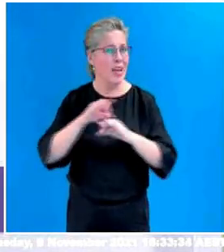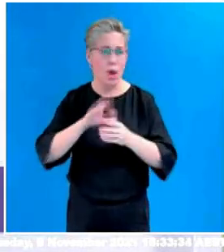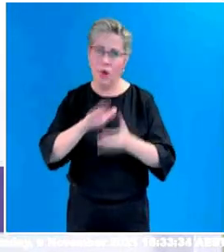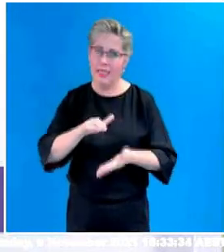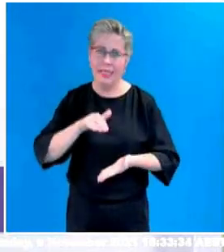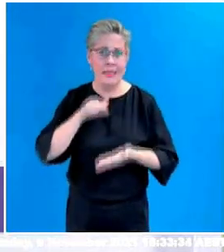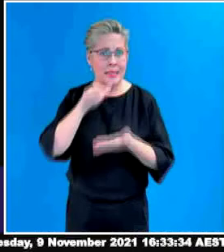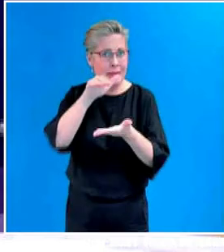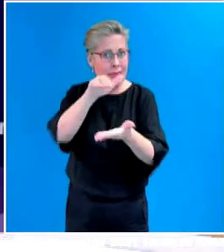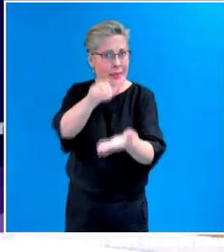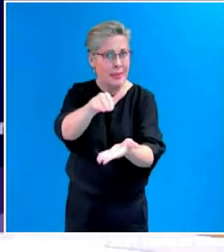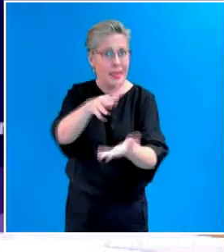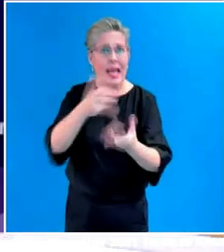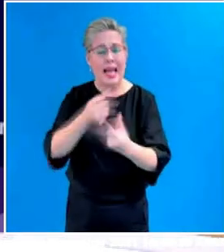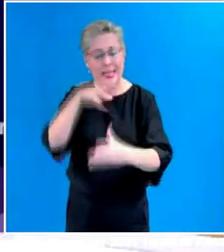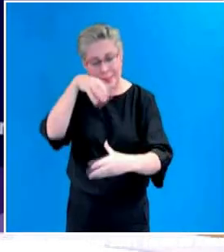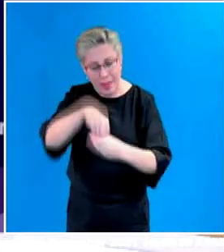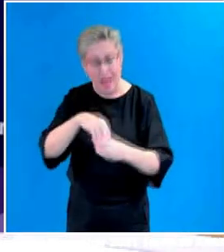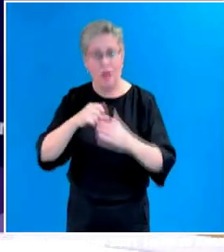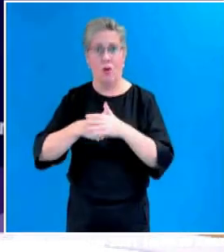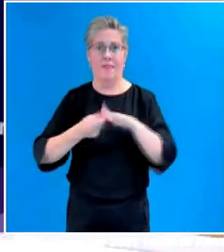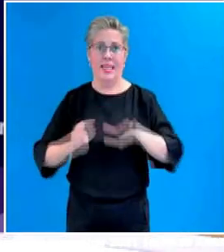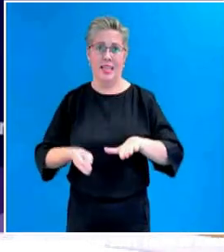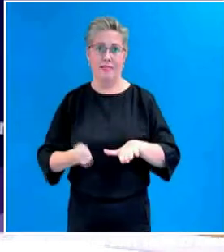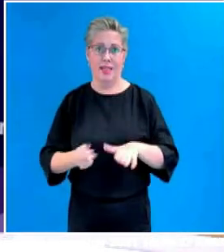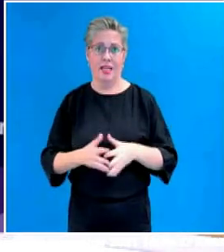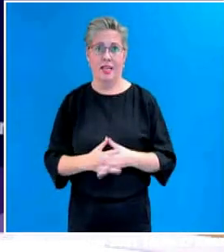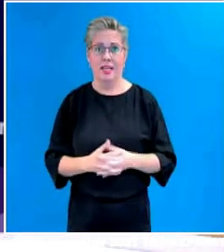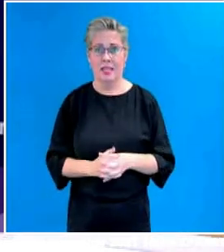But they are not being tendered. They never in fact ---